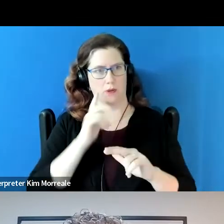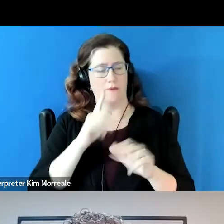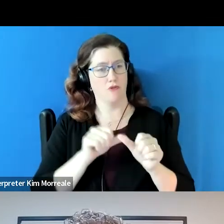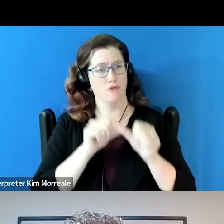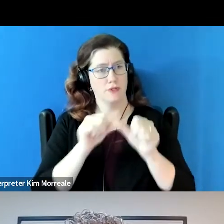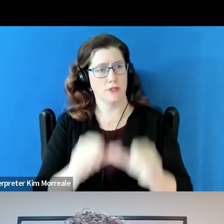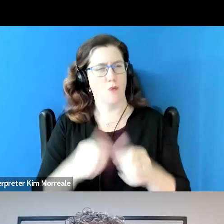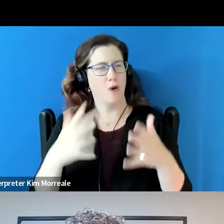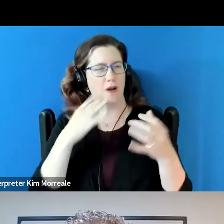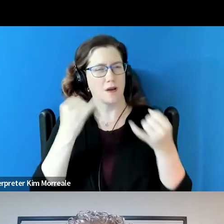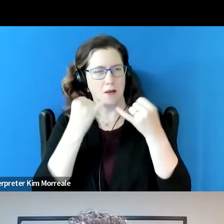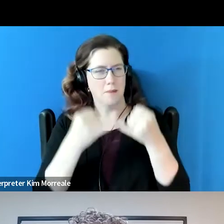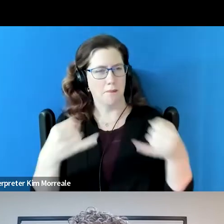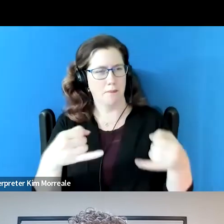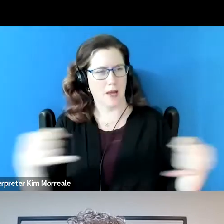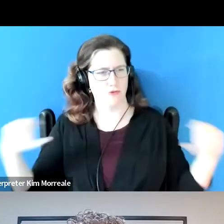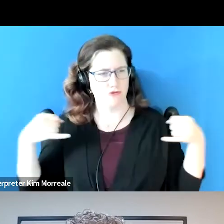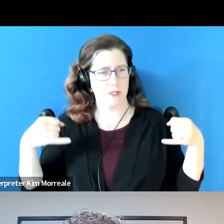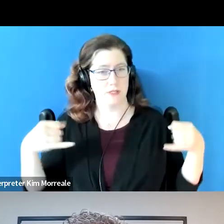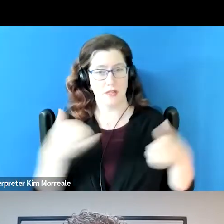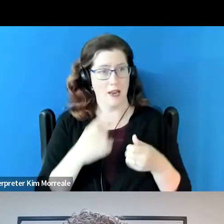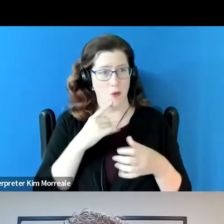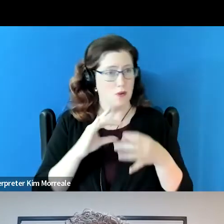boundaries and so on? Anyone wanna chime in first?